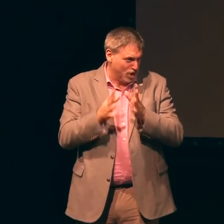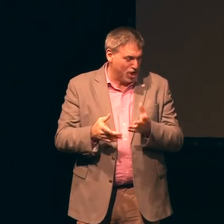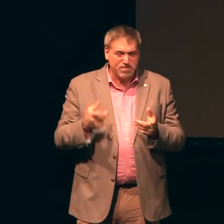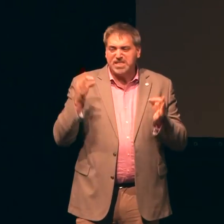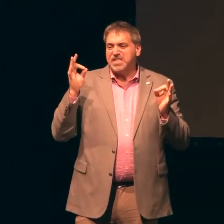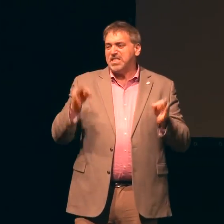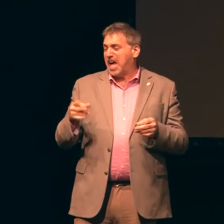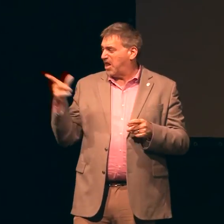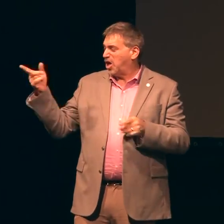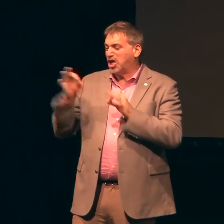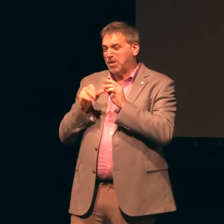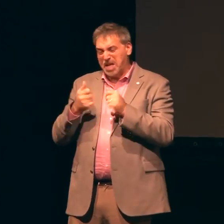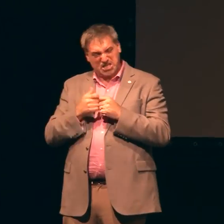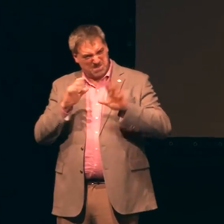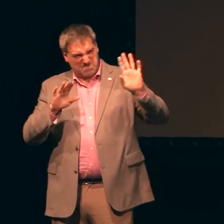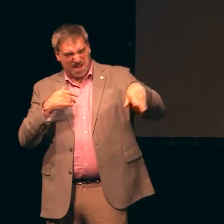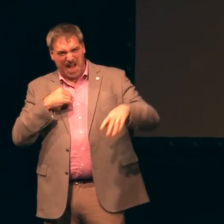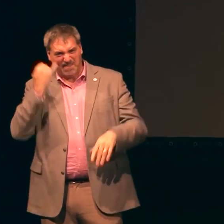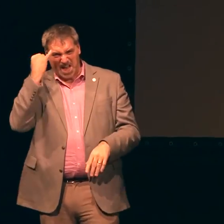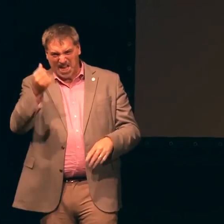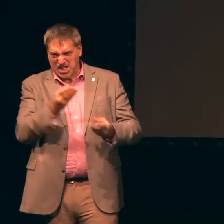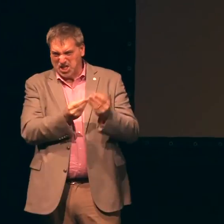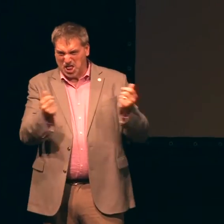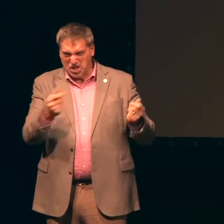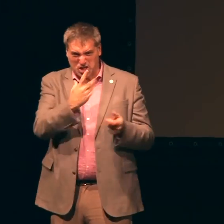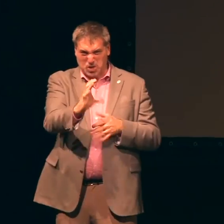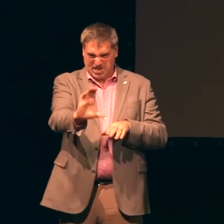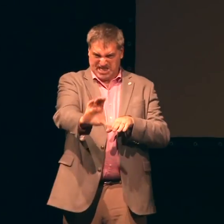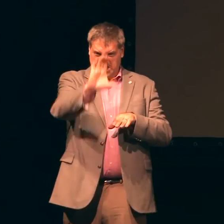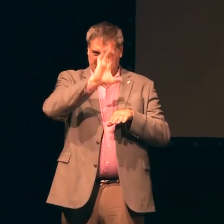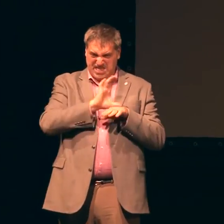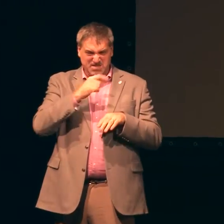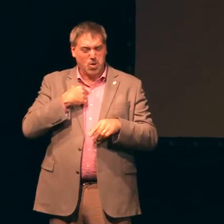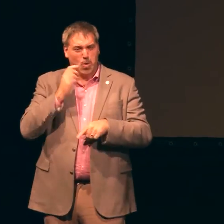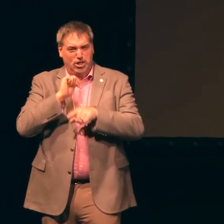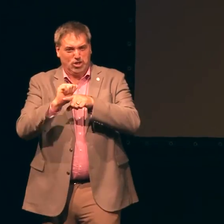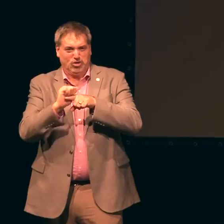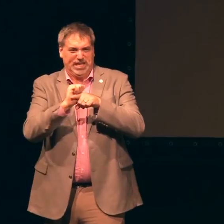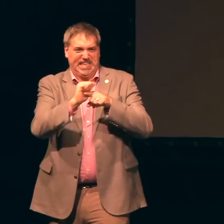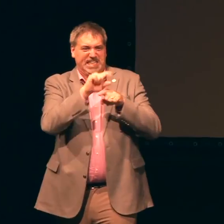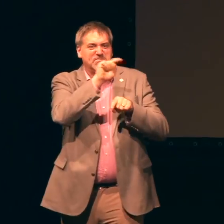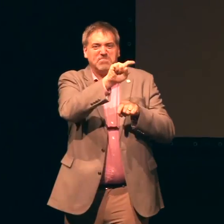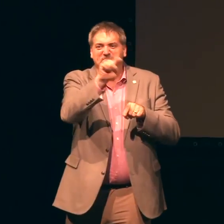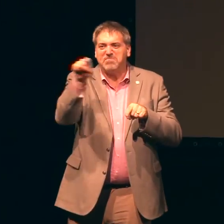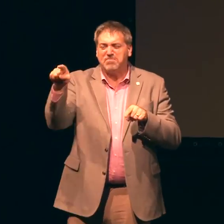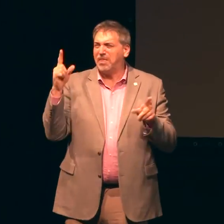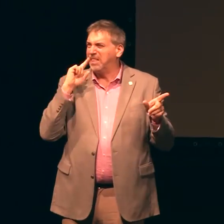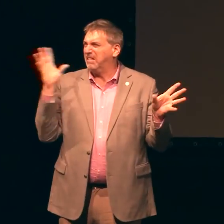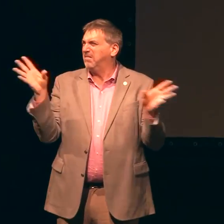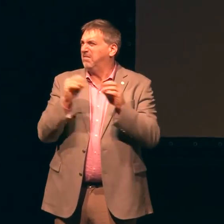certification, because they don't want to pay for interpreters, they decide rather than pay for interpreters, we'll have a solution, we'll train